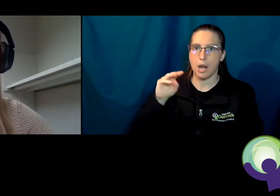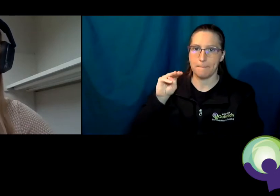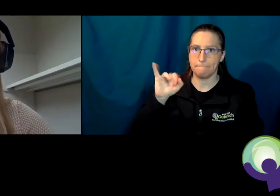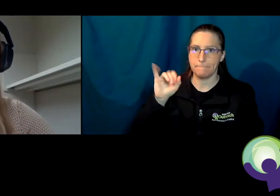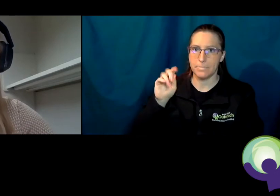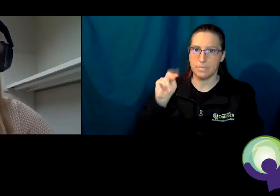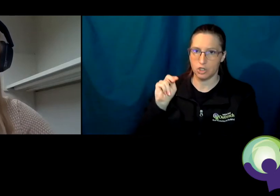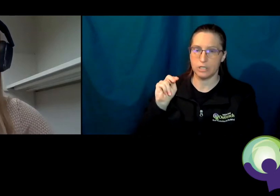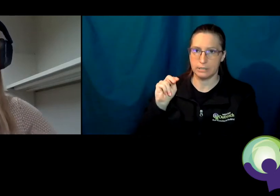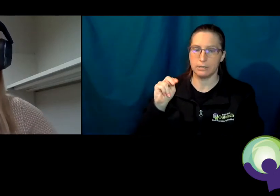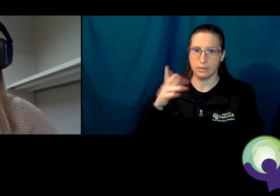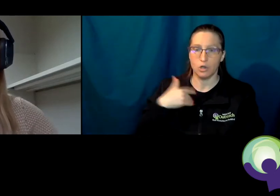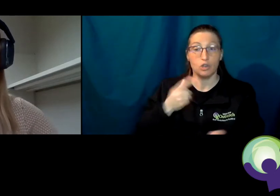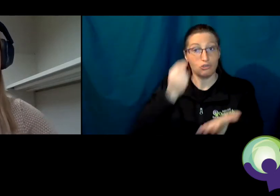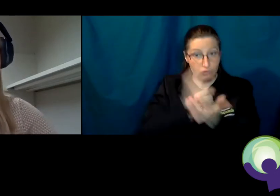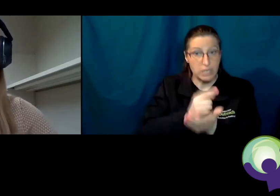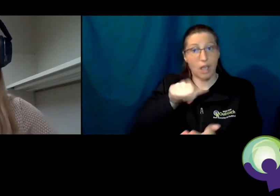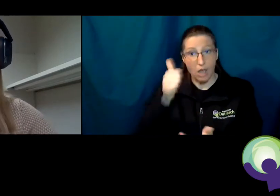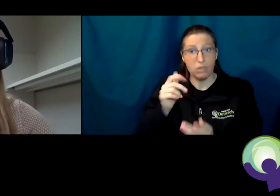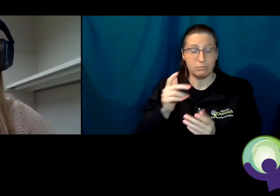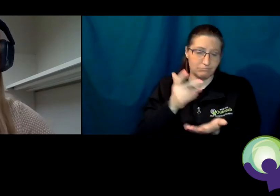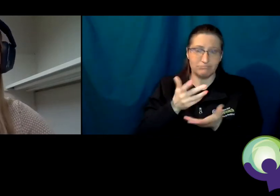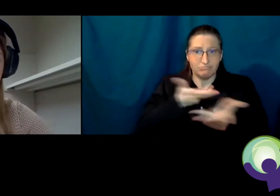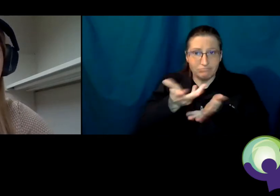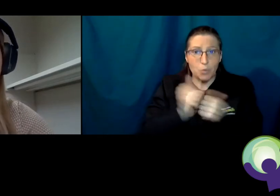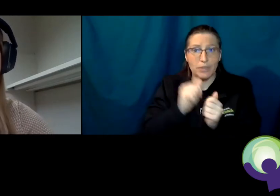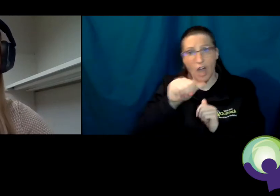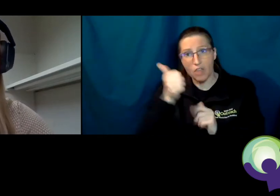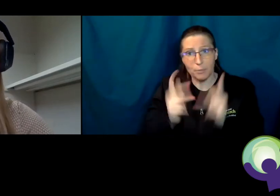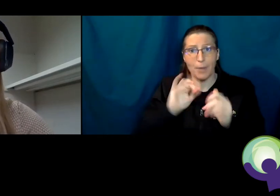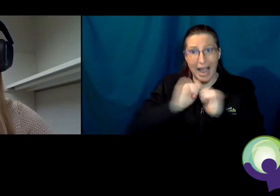others how you want to be treated, just being a good person is very important here at Kwik Trip.